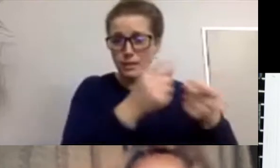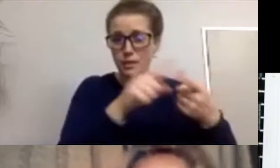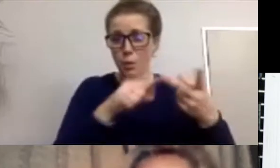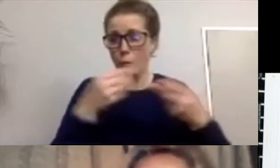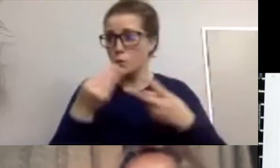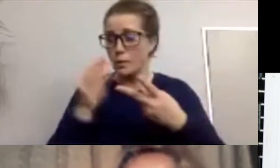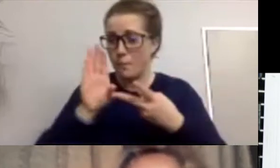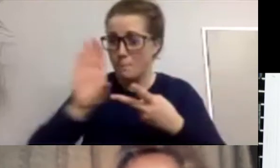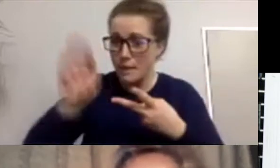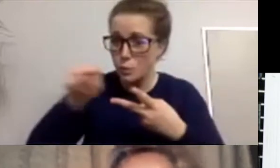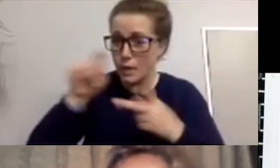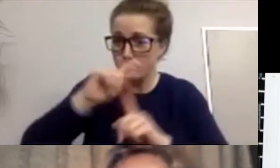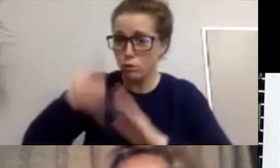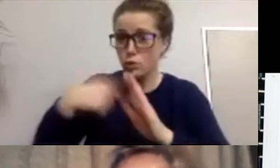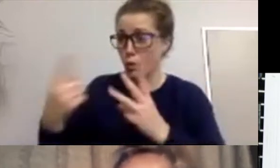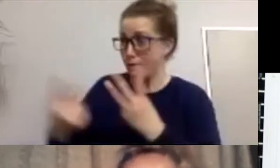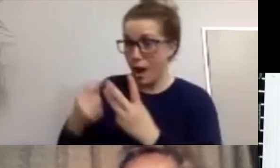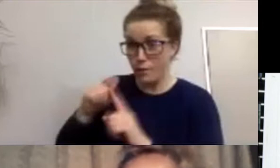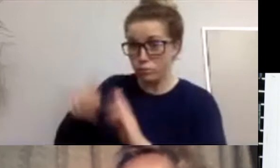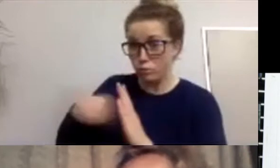or do you have another project that we can finance?